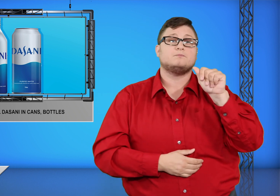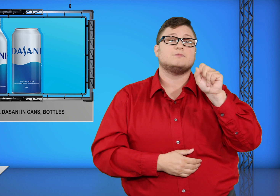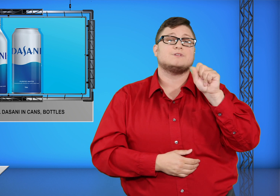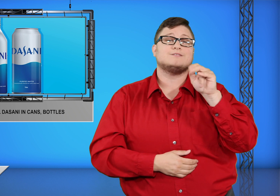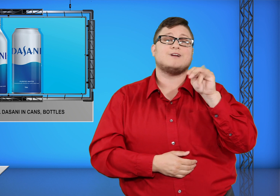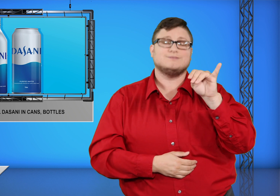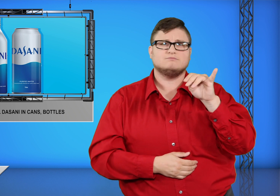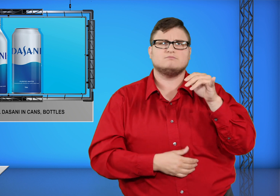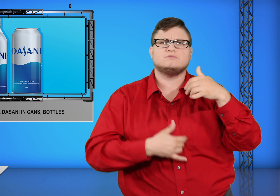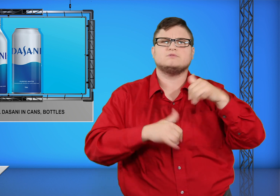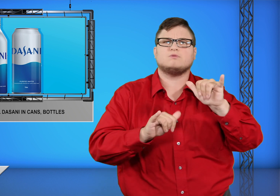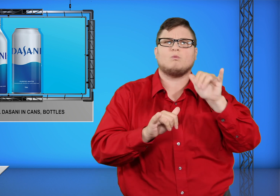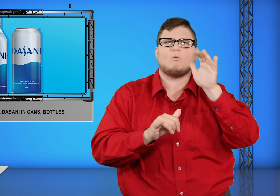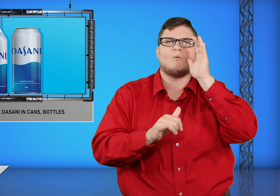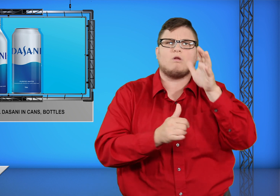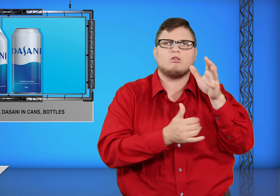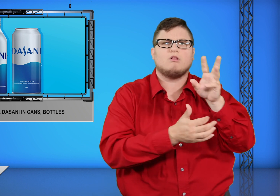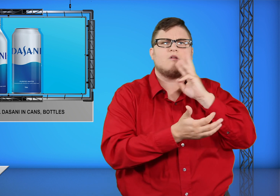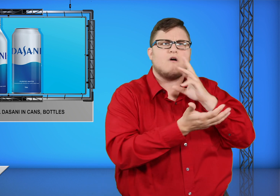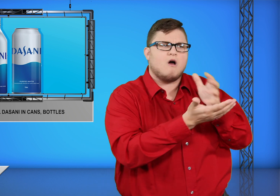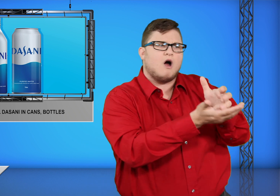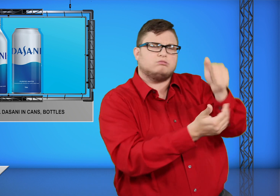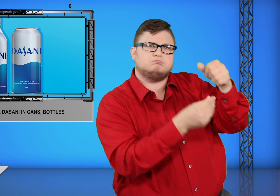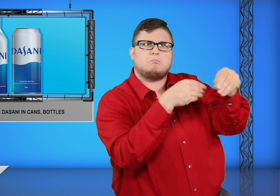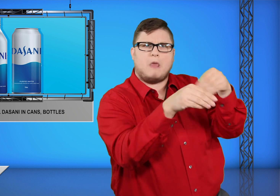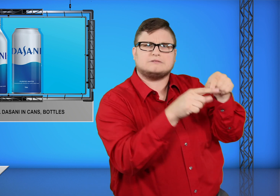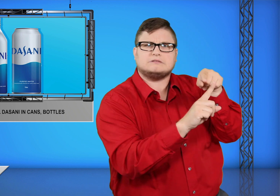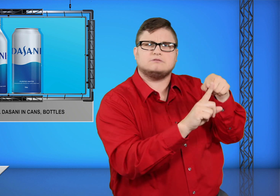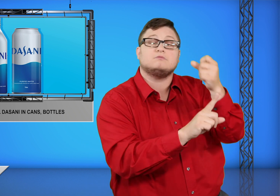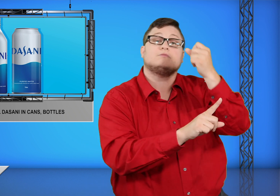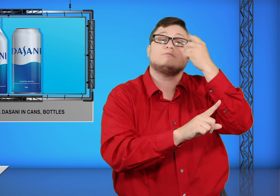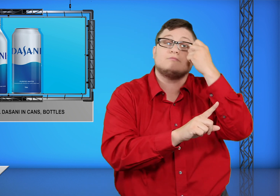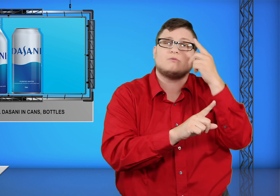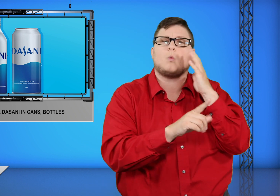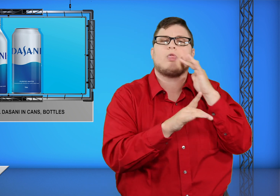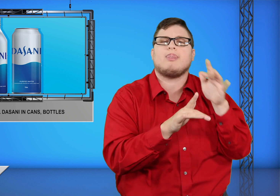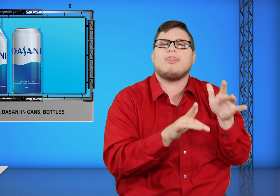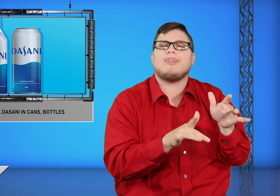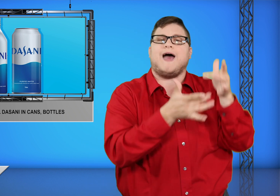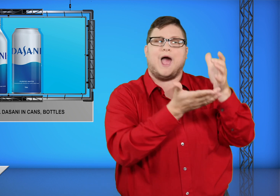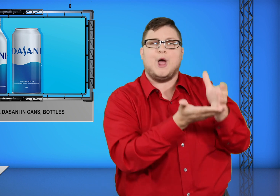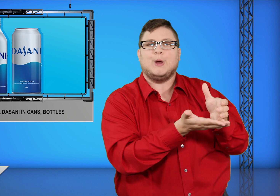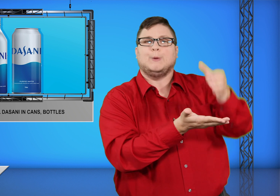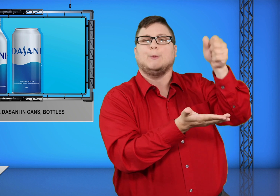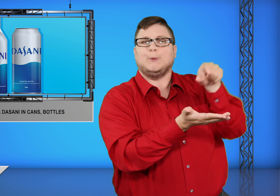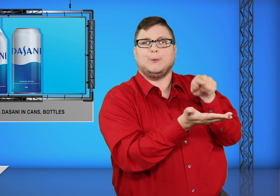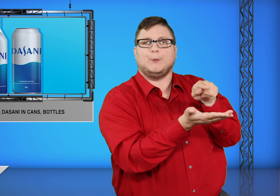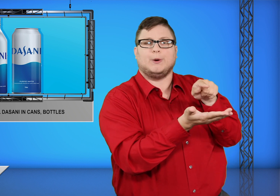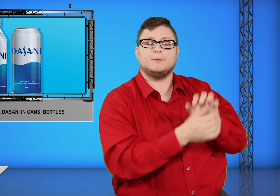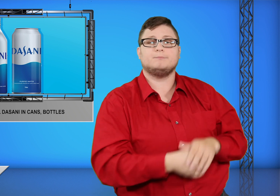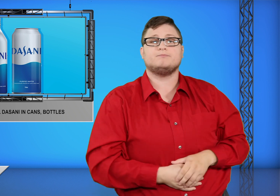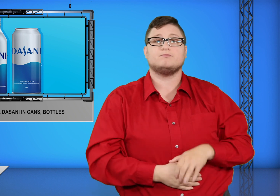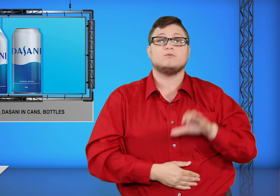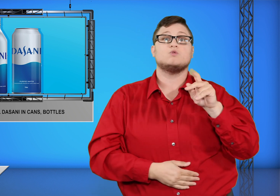Dasani will still be available in plastic bottles but they'll be lighter weight.